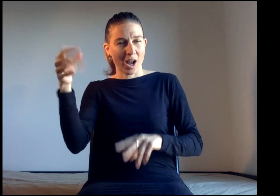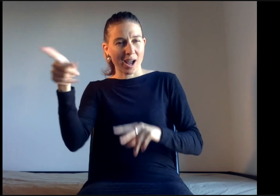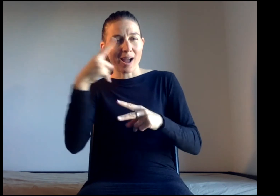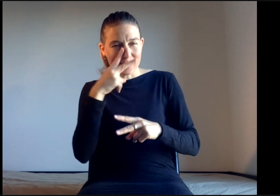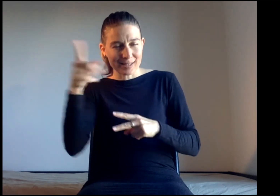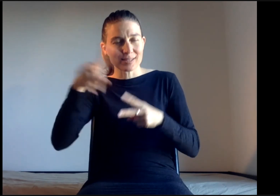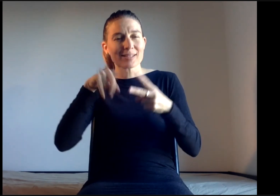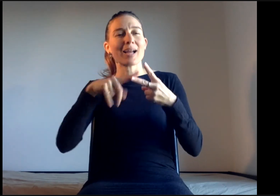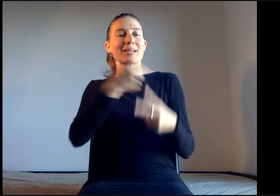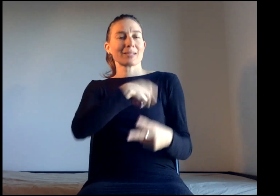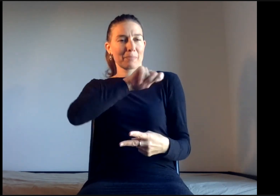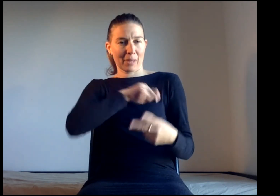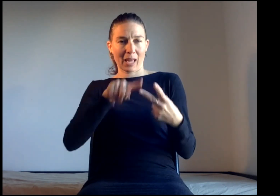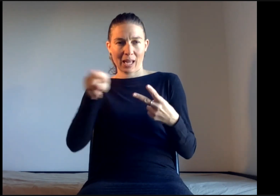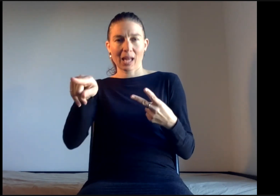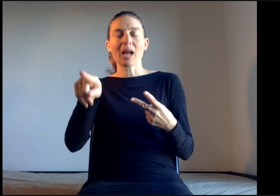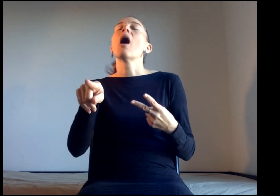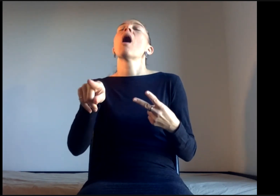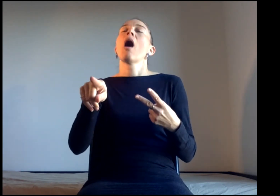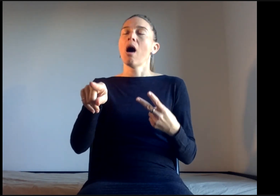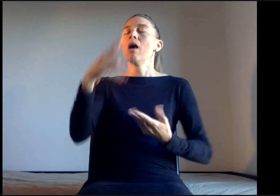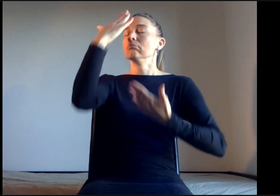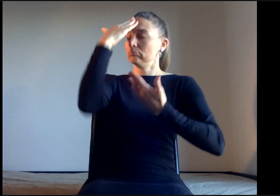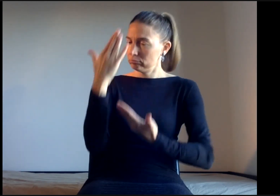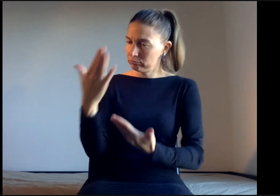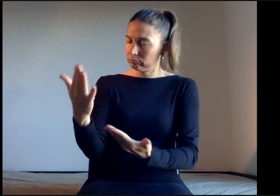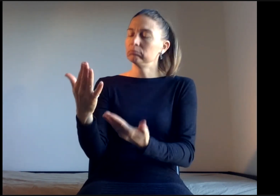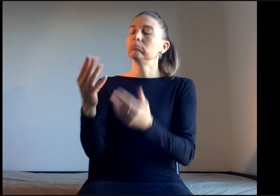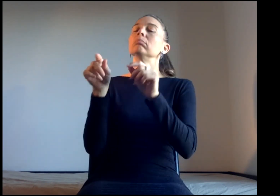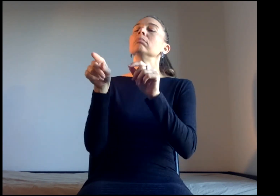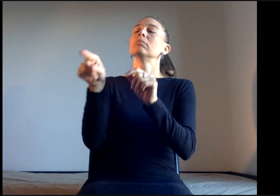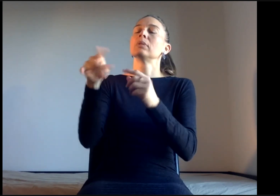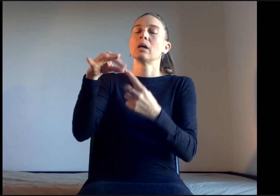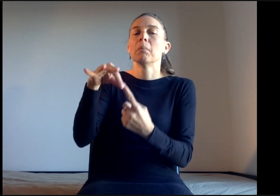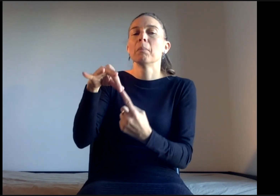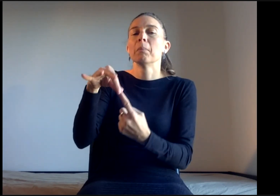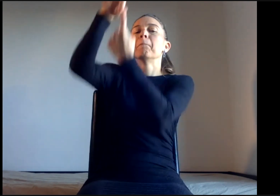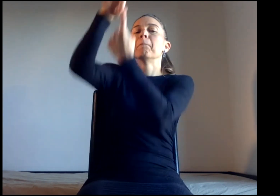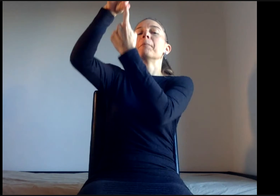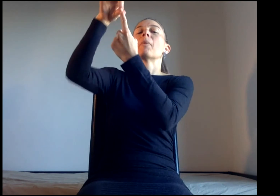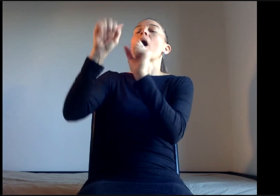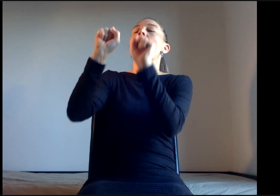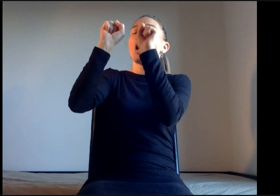Or it can be also for the exception not to have to wear the face mask,